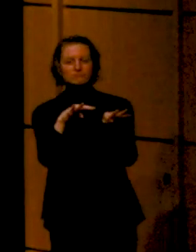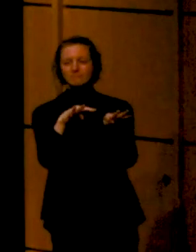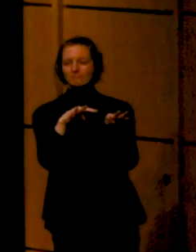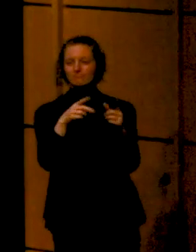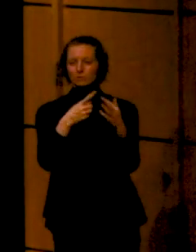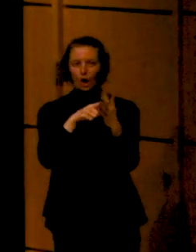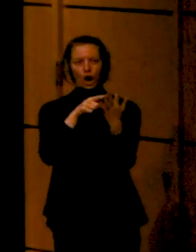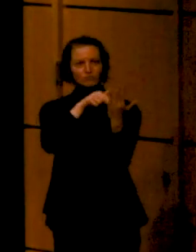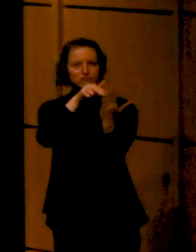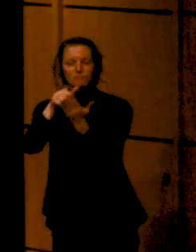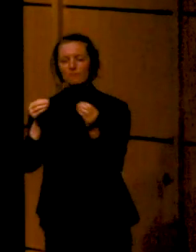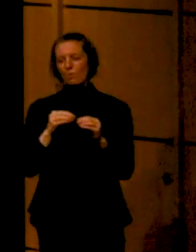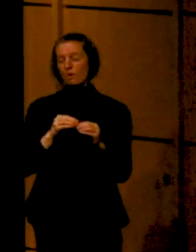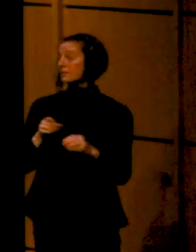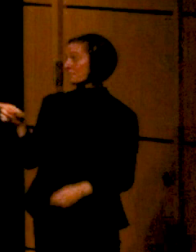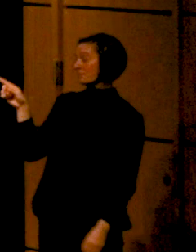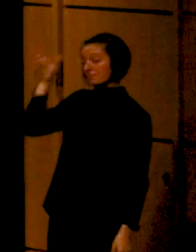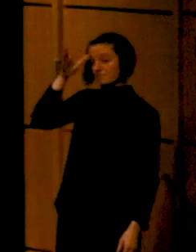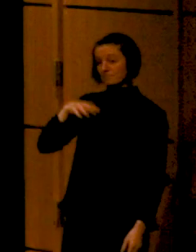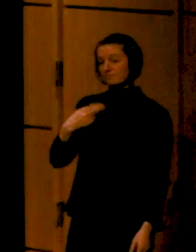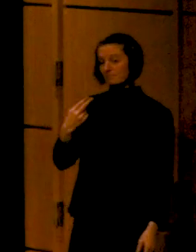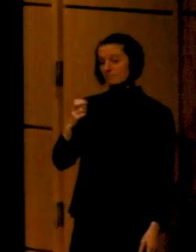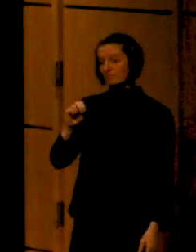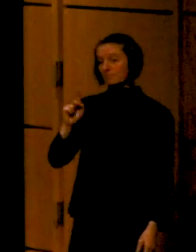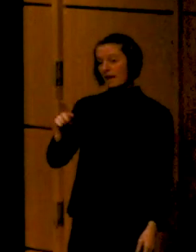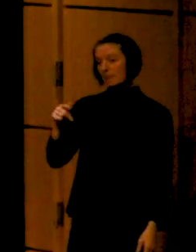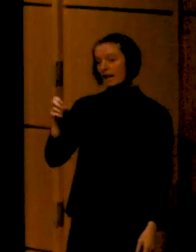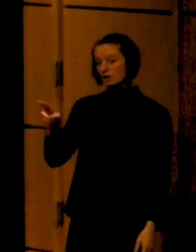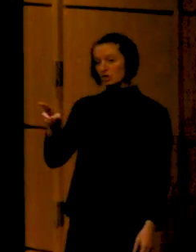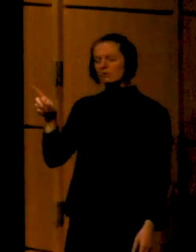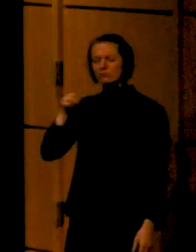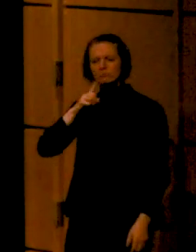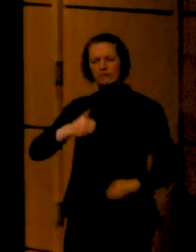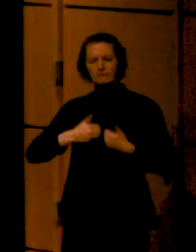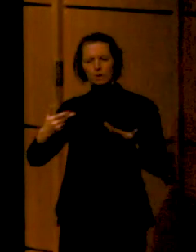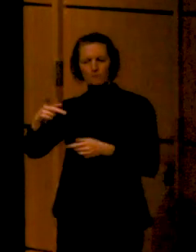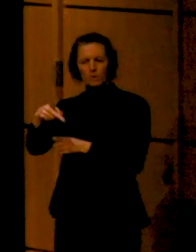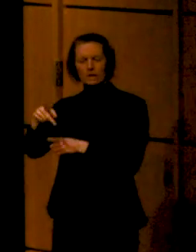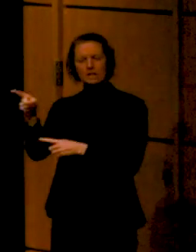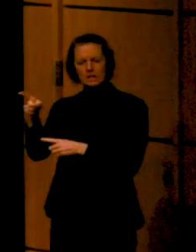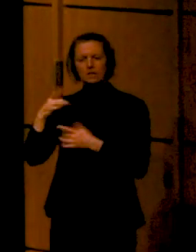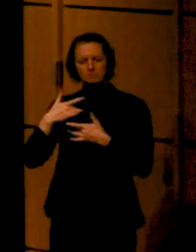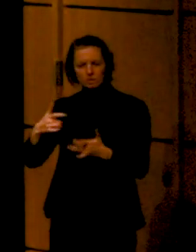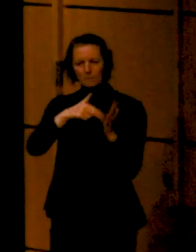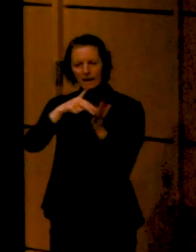Henk Pander has been Portland history painter for more than 50 years now.